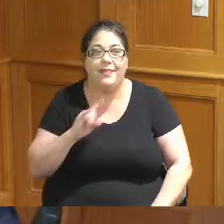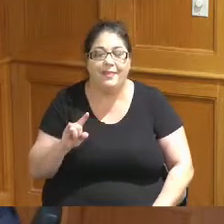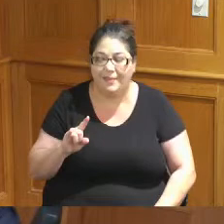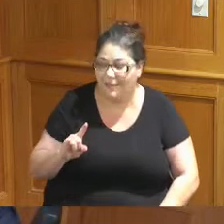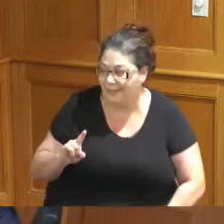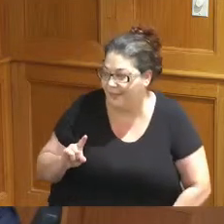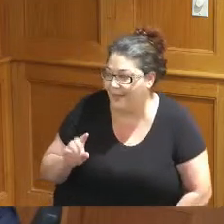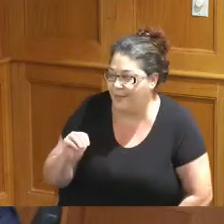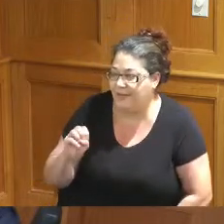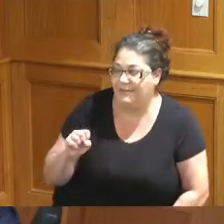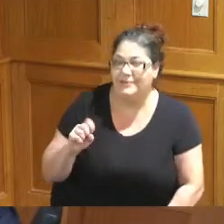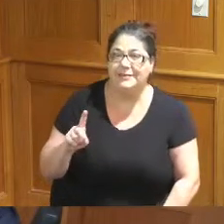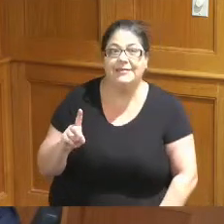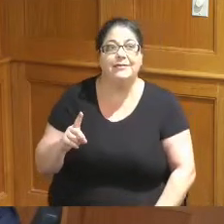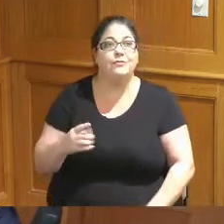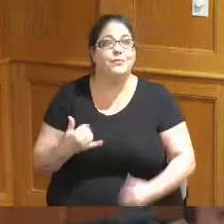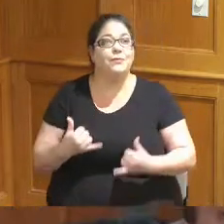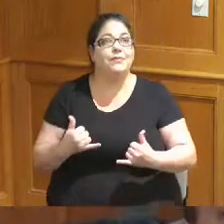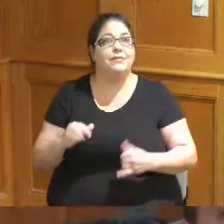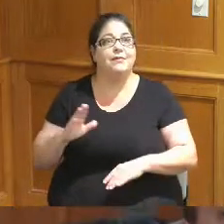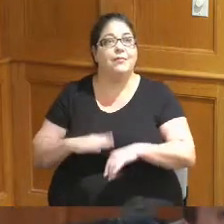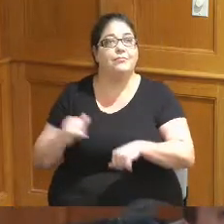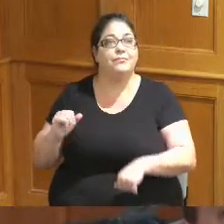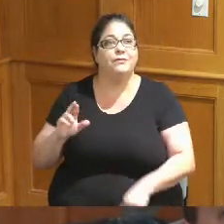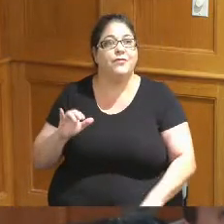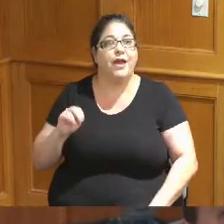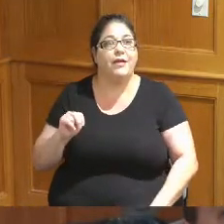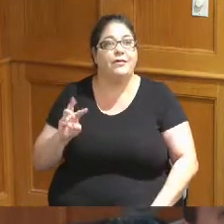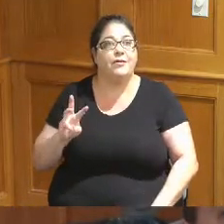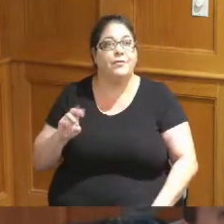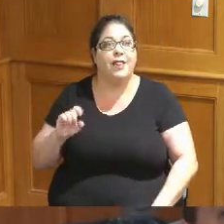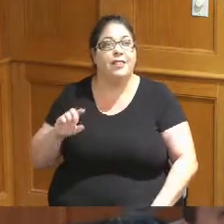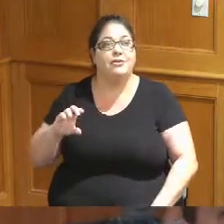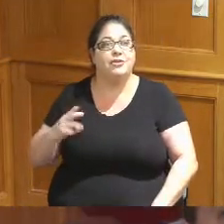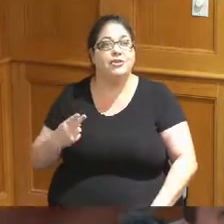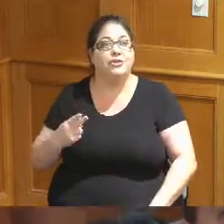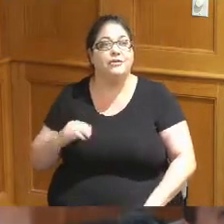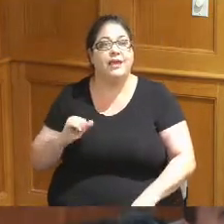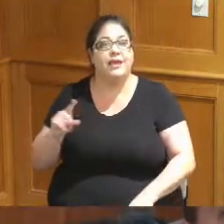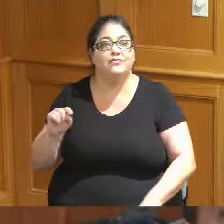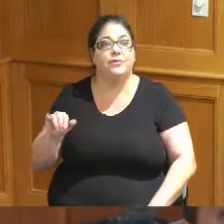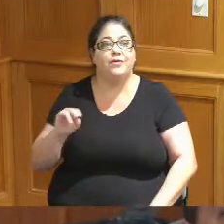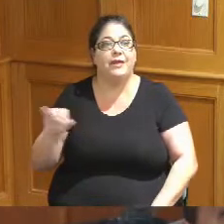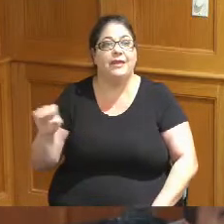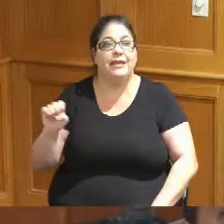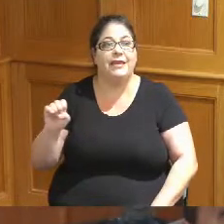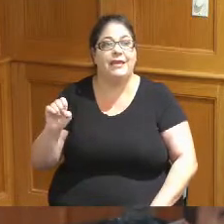today I have with me Char chief Engineer as well as Tony Yee and Matt Spadari Principal Engineers